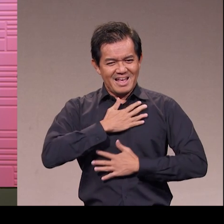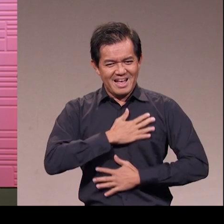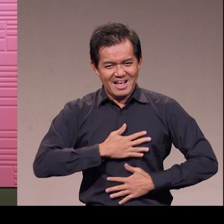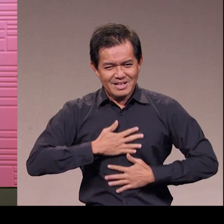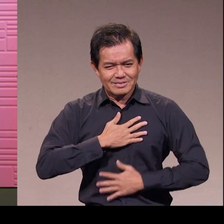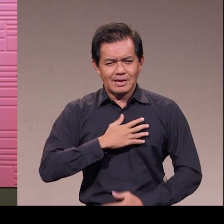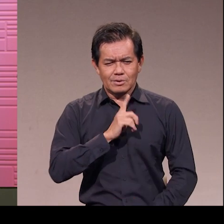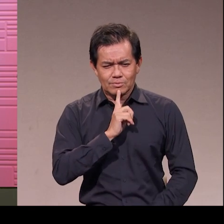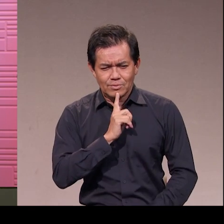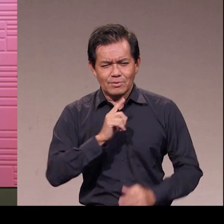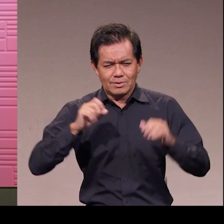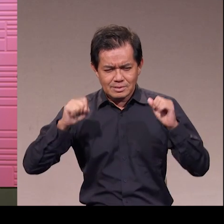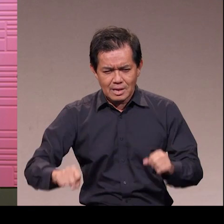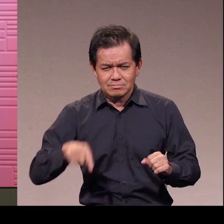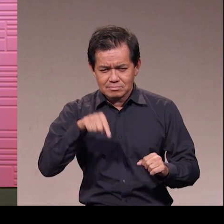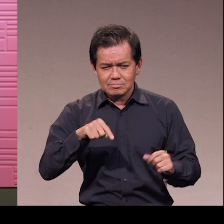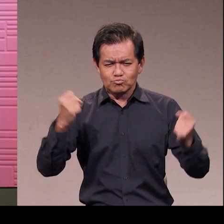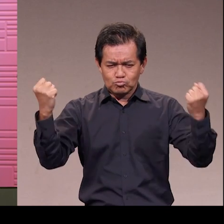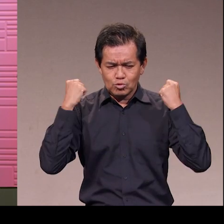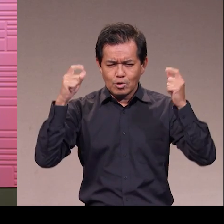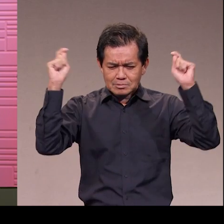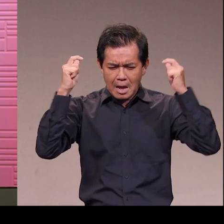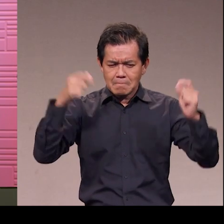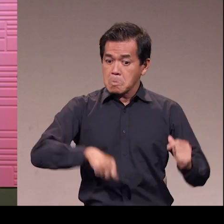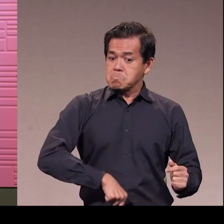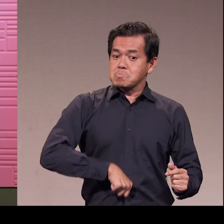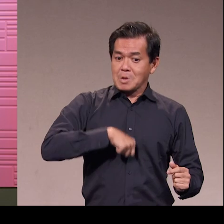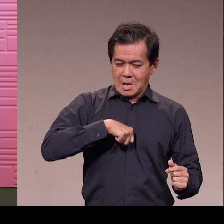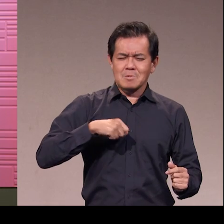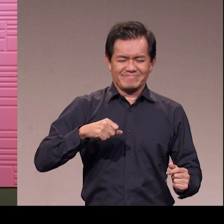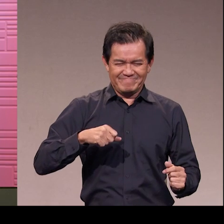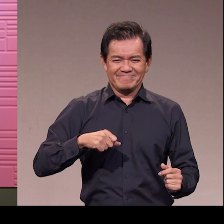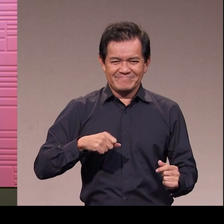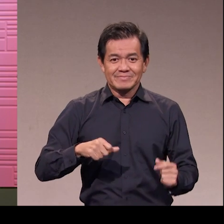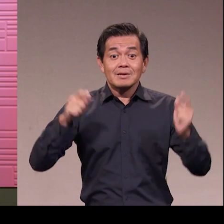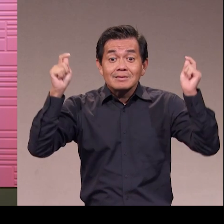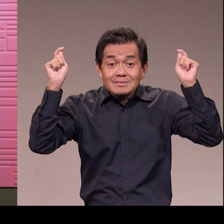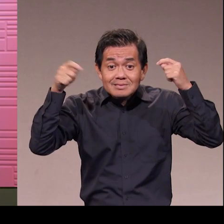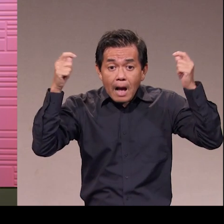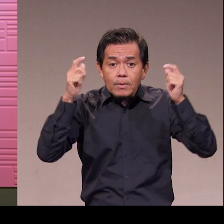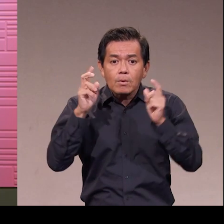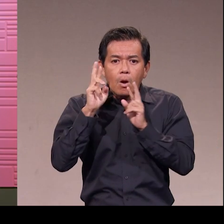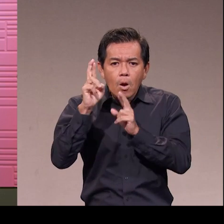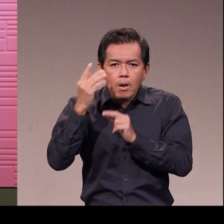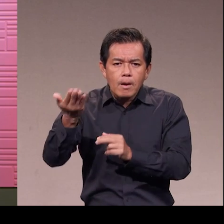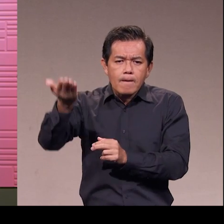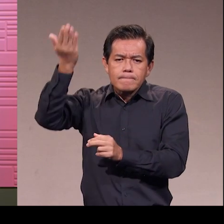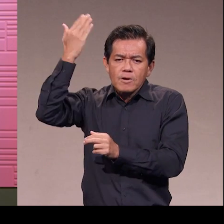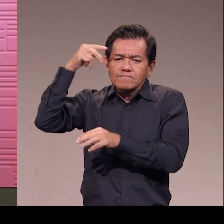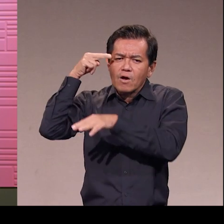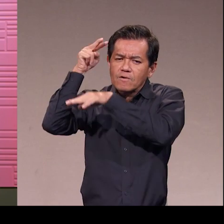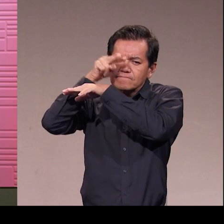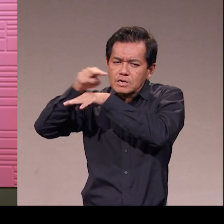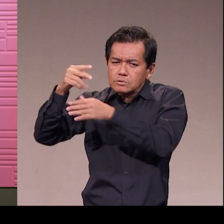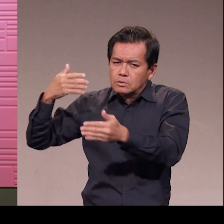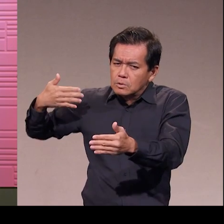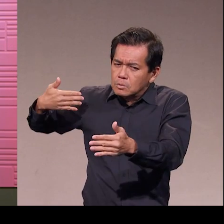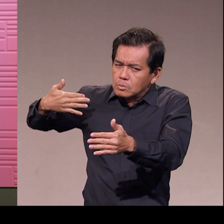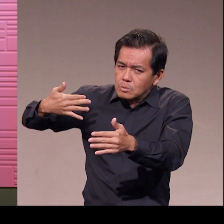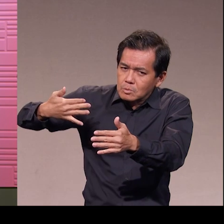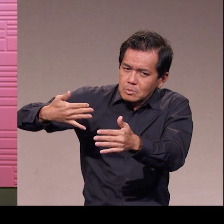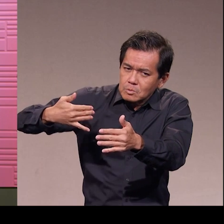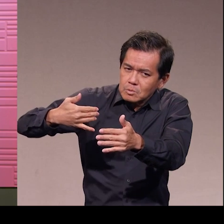As we celebrate, I hope you can also reflect on our journey.